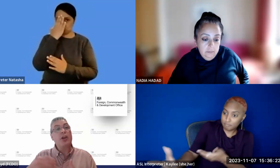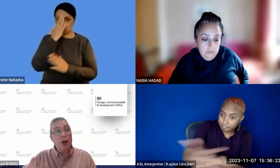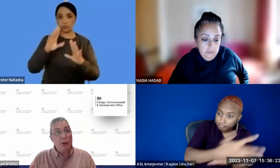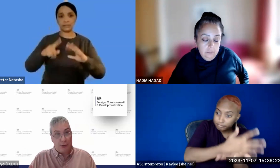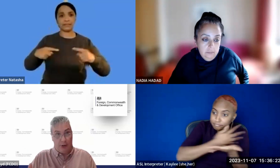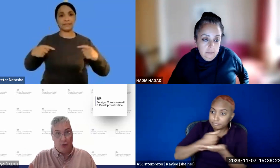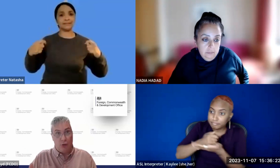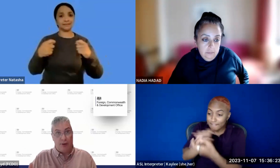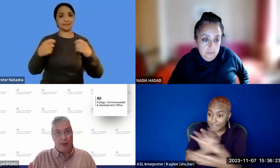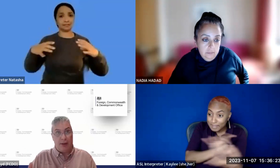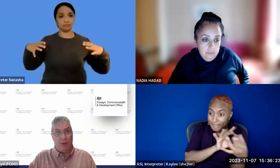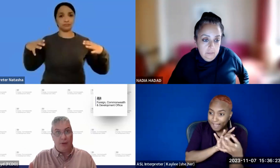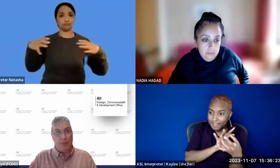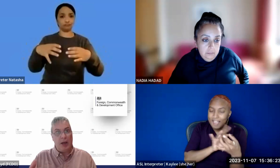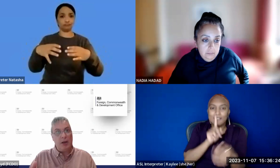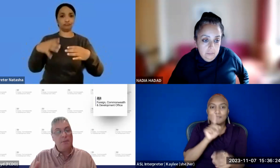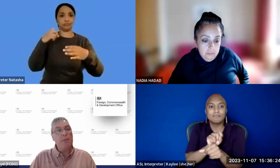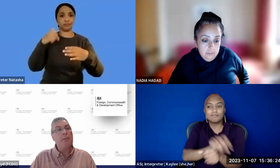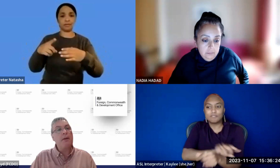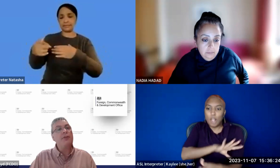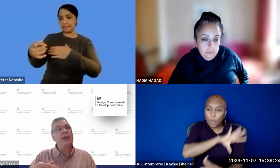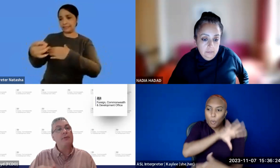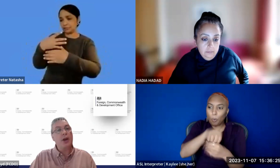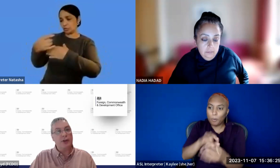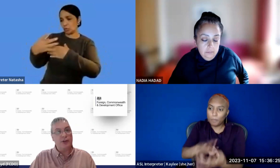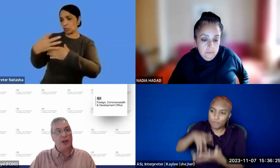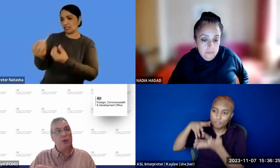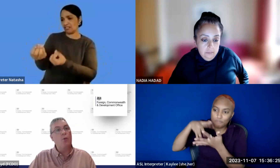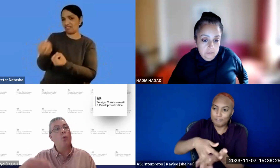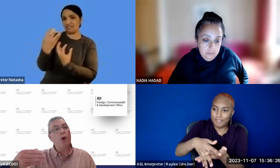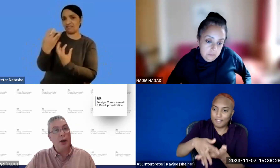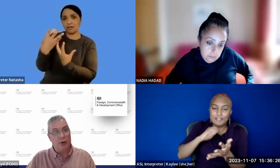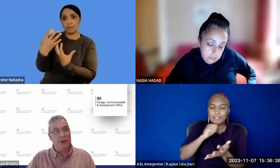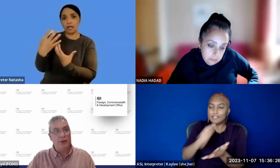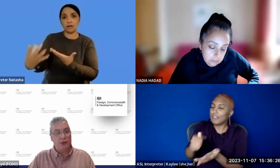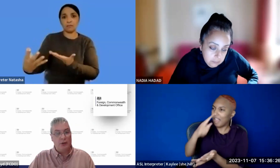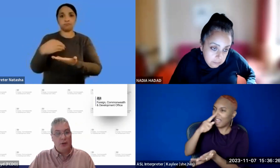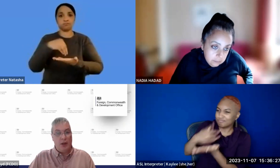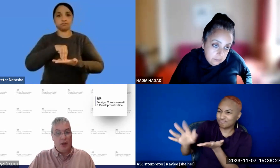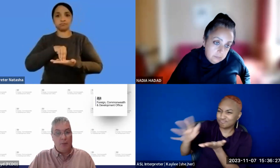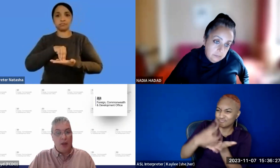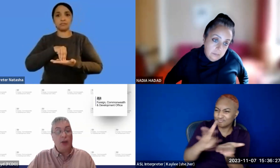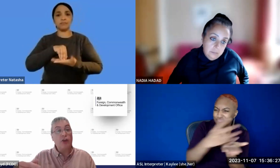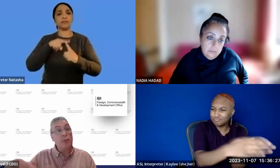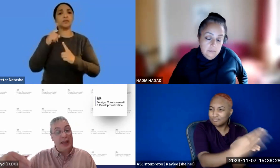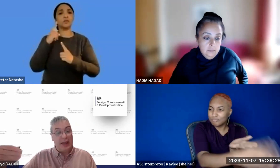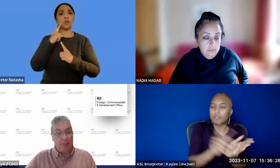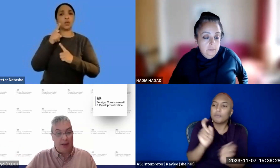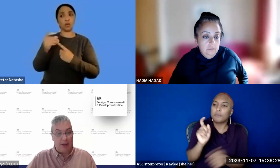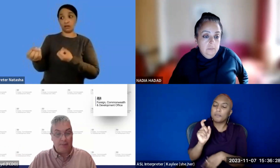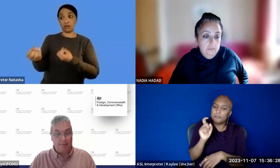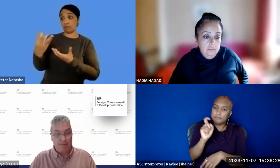If we can't incorporate it, be prepared to give a rationale why not and communicate that back.